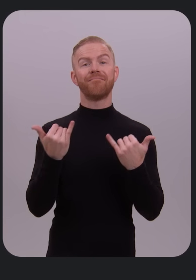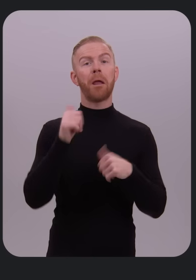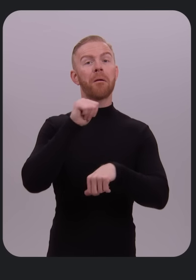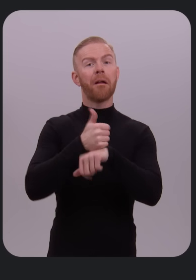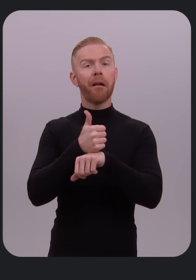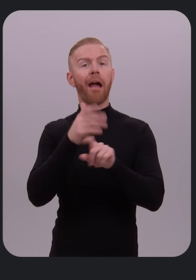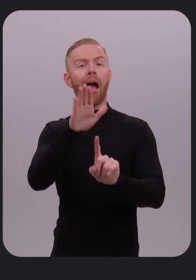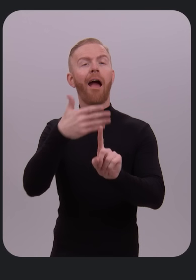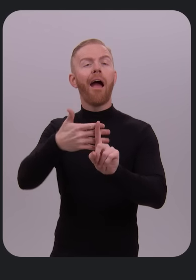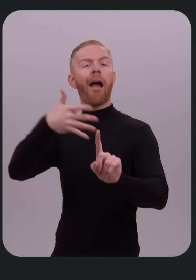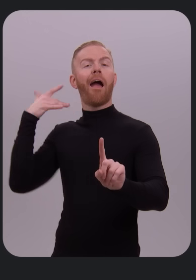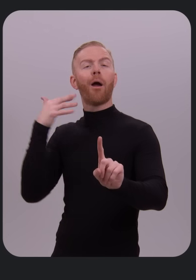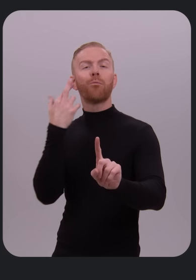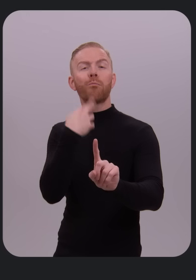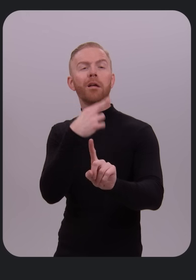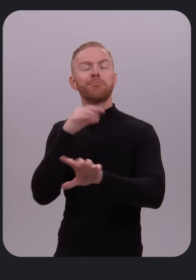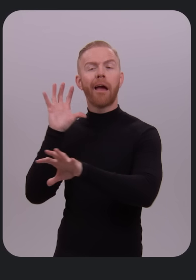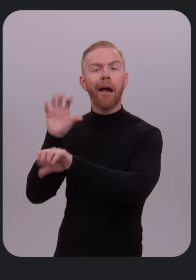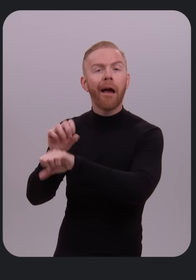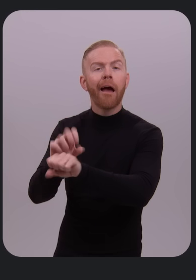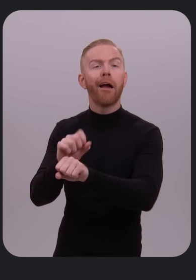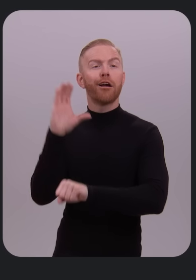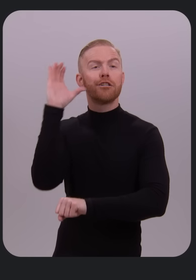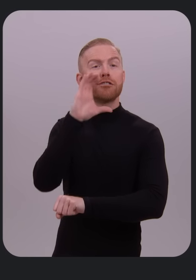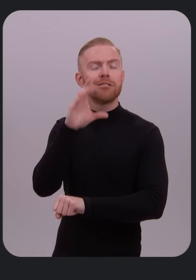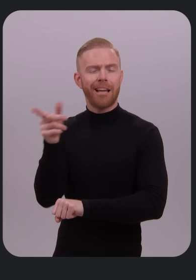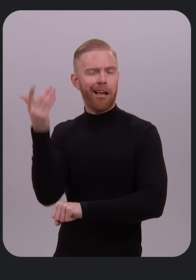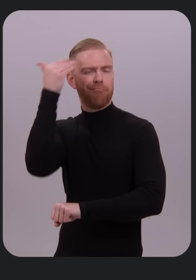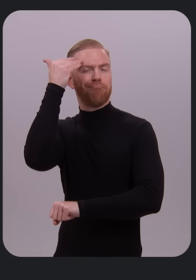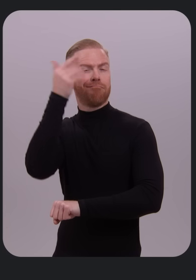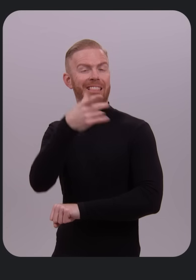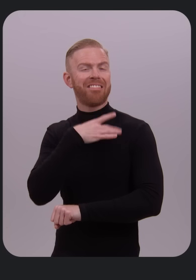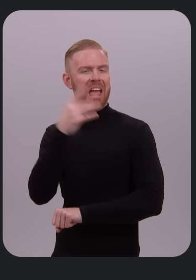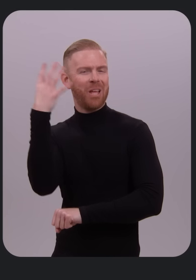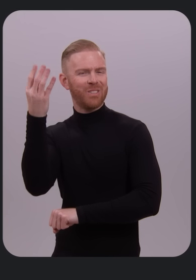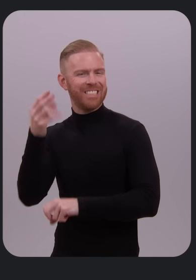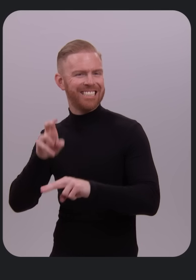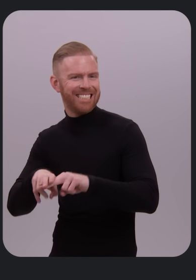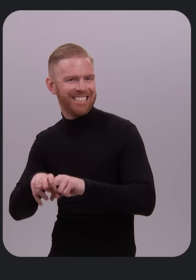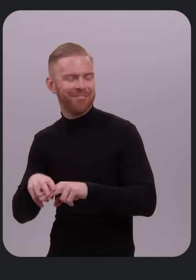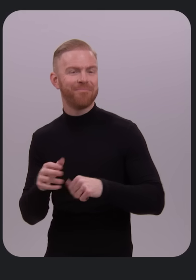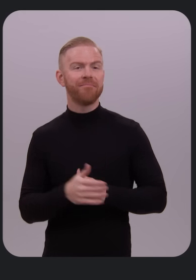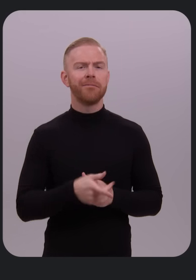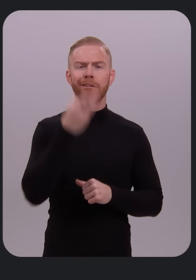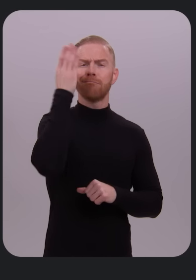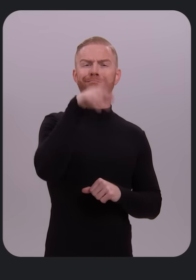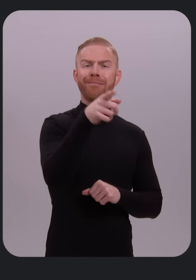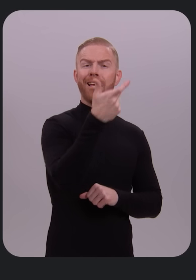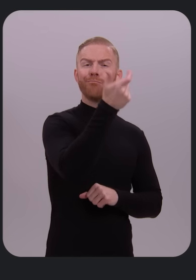and searches, it gets that you prefer outdoor seating. And since you subscribe to those gallery newsletters,